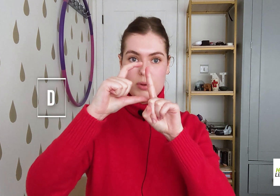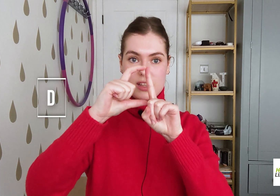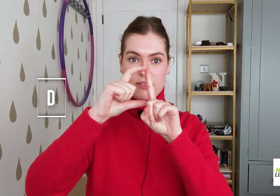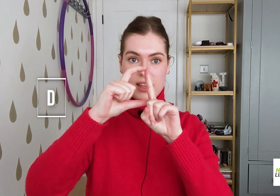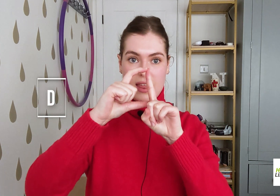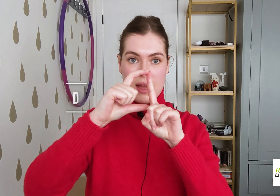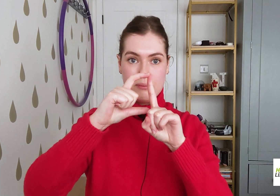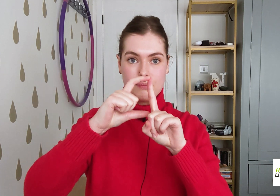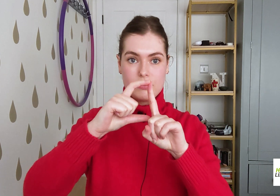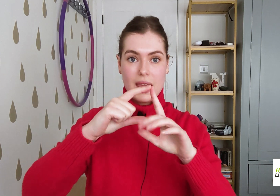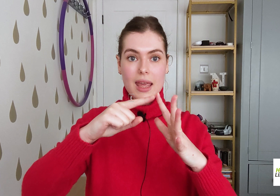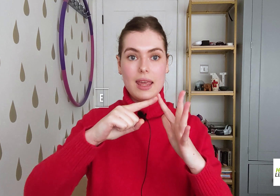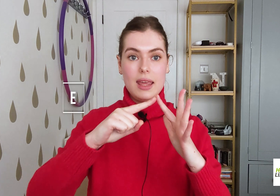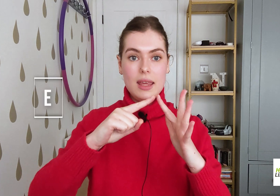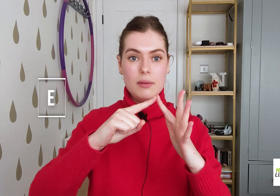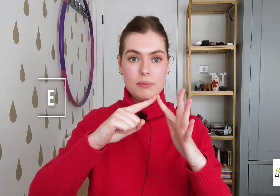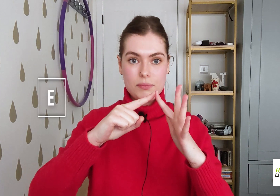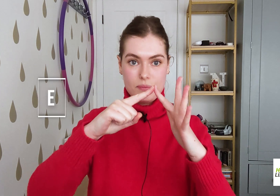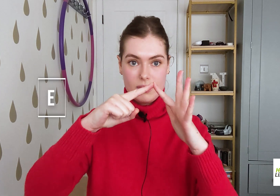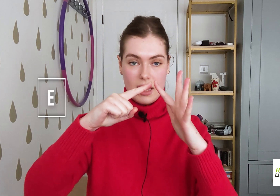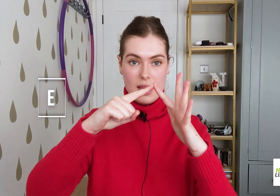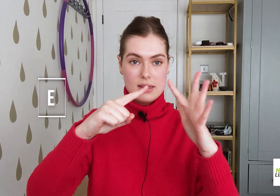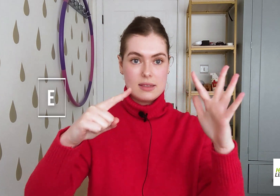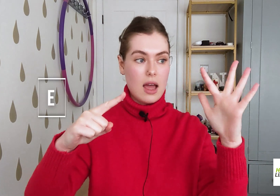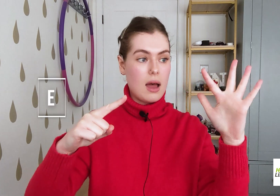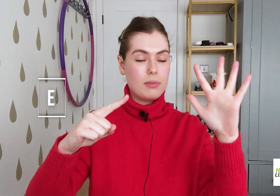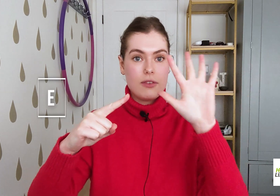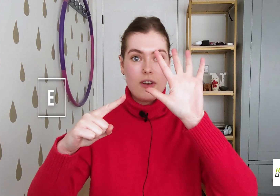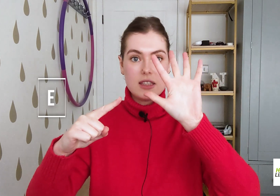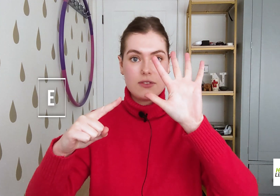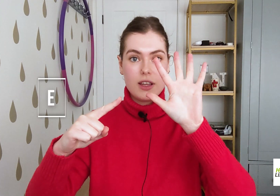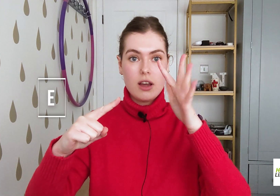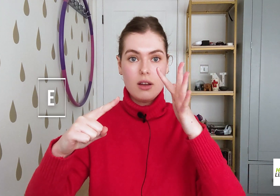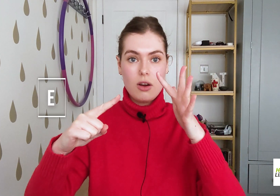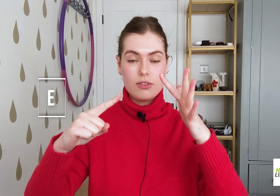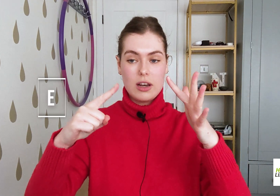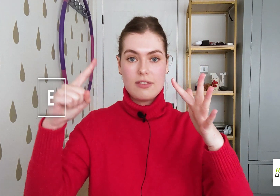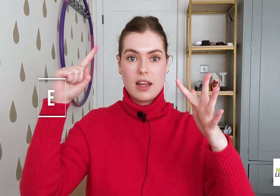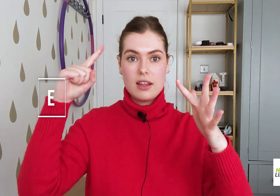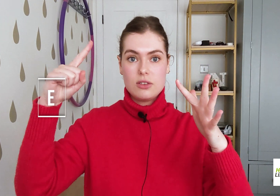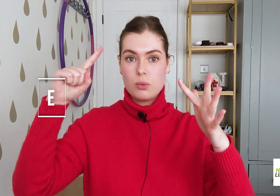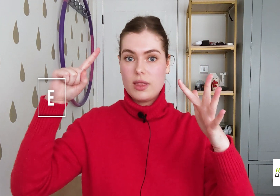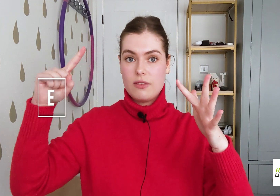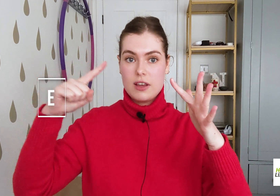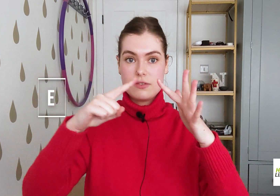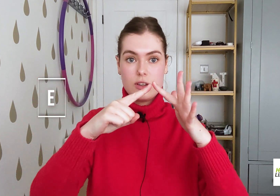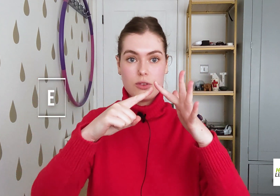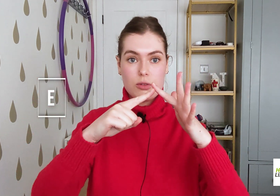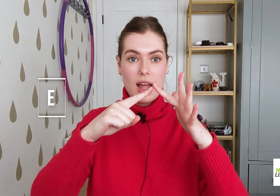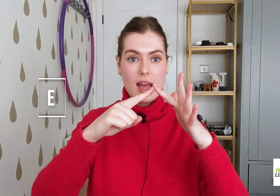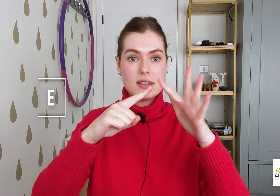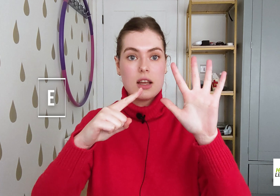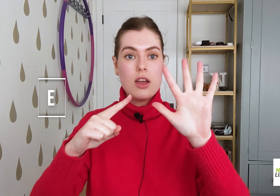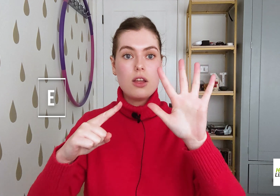putting our finger there. “E”, is the first finger of your left hand with the first finger of your right hand.